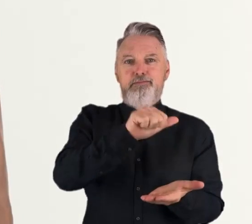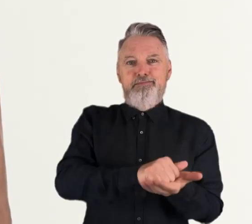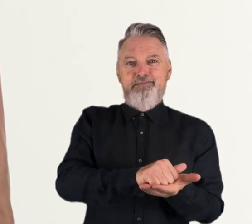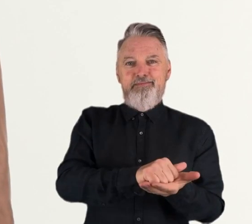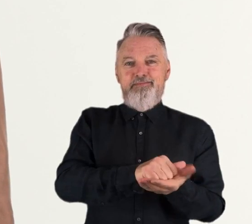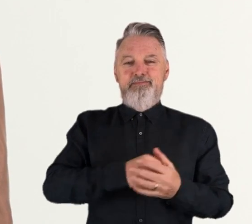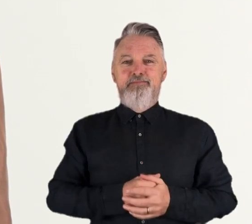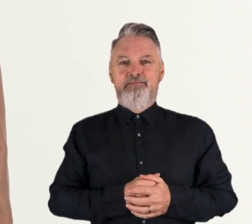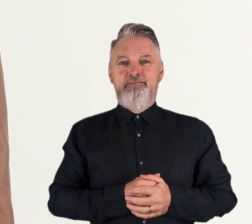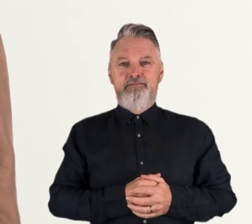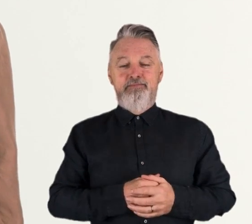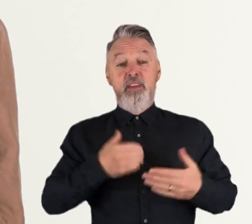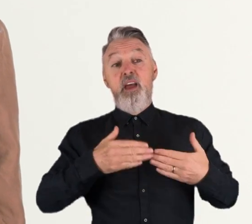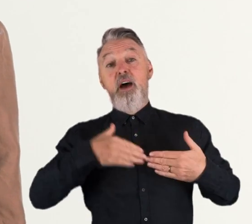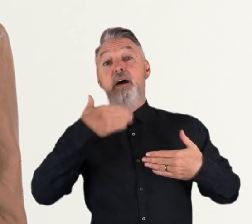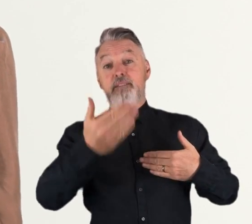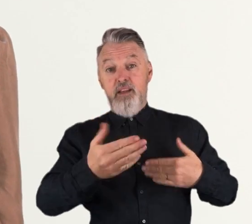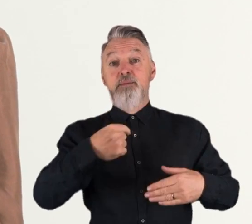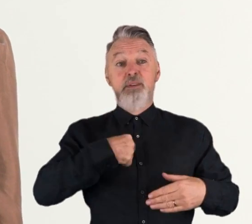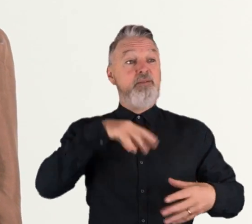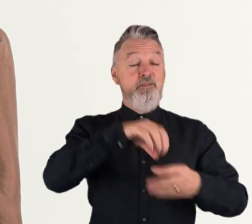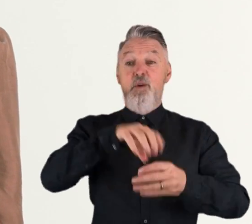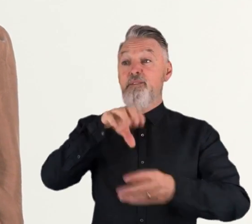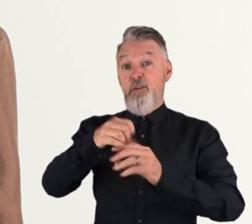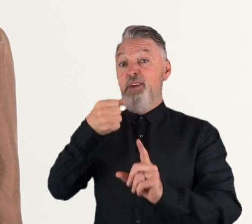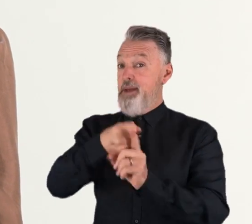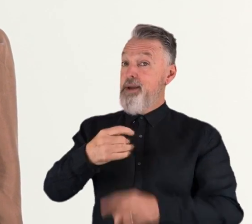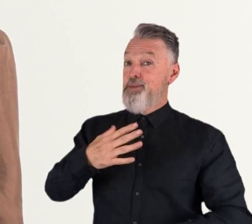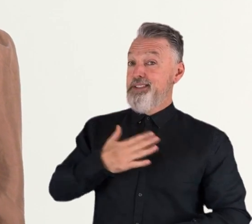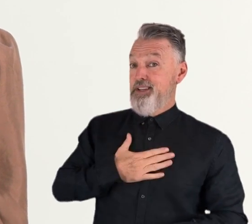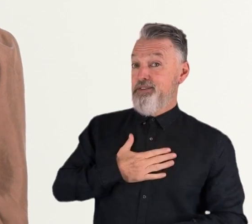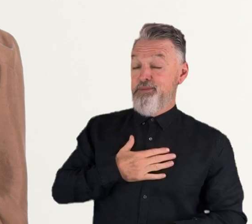Subsequently, I have ended up in a few campaigns myself, and in 2017